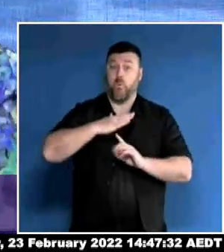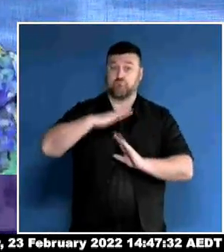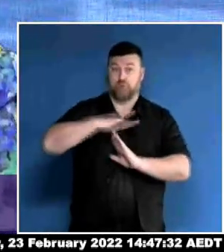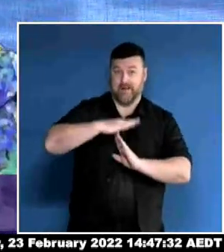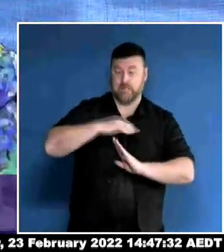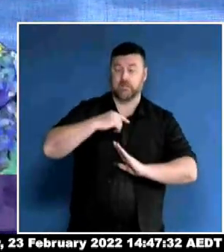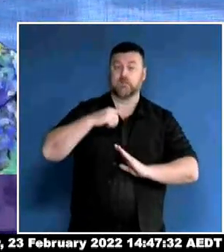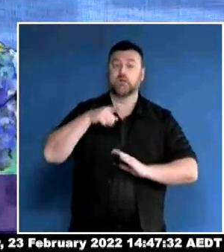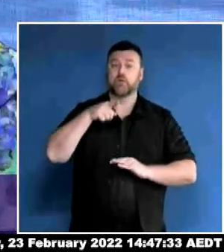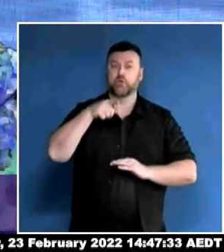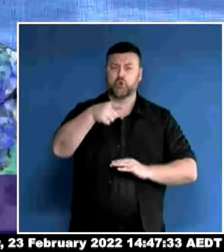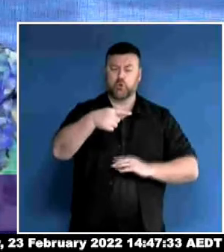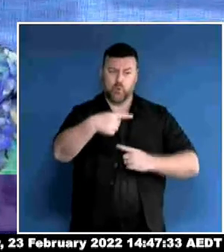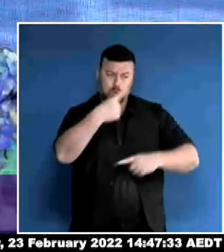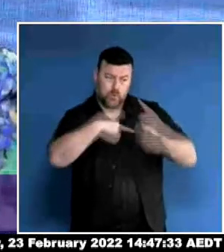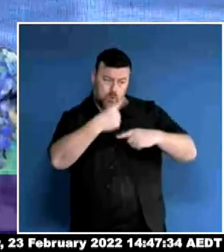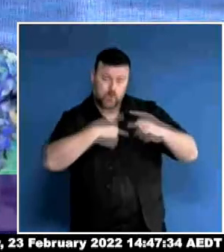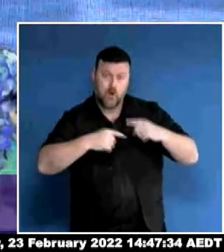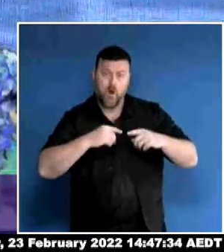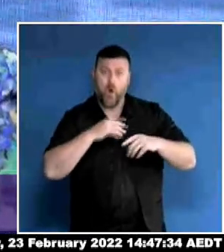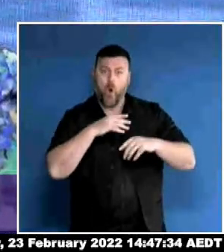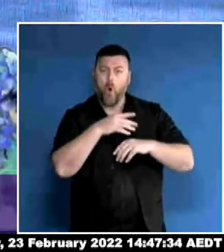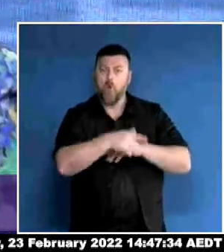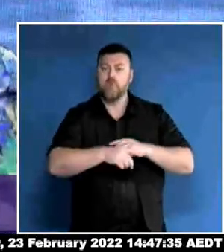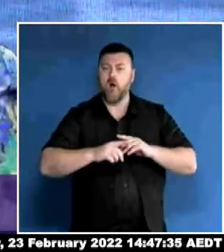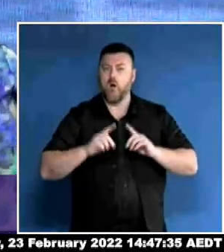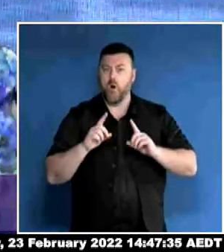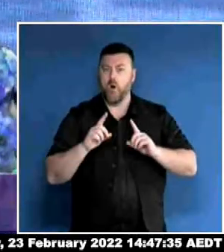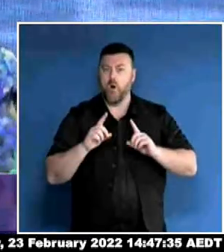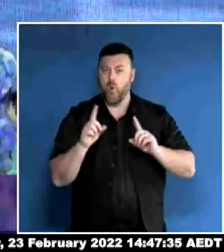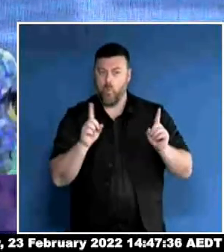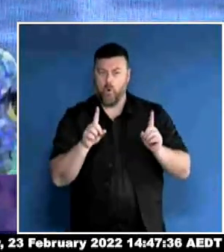offices. So I was taking you to that part of your statement where you were describing the